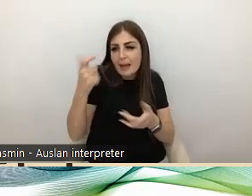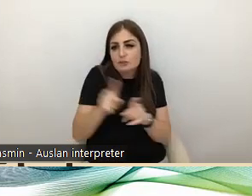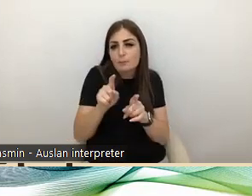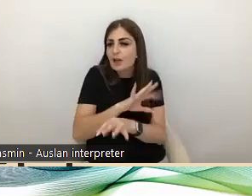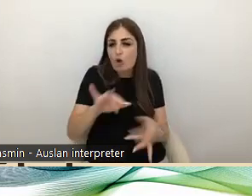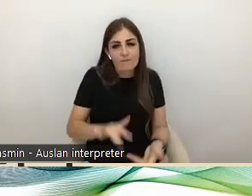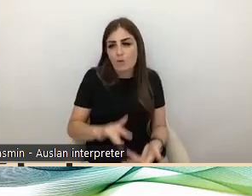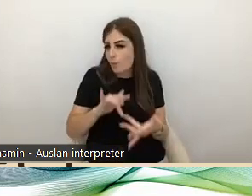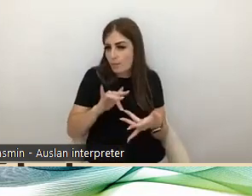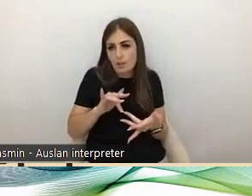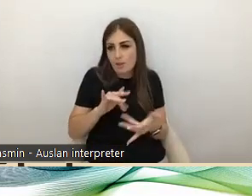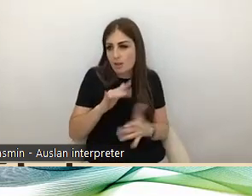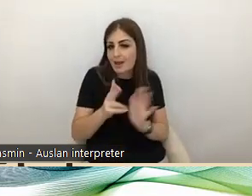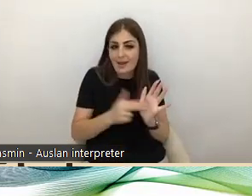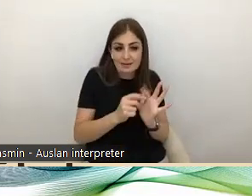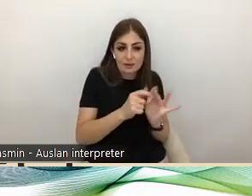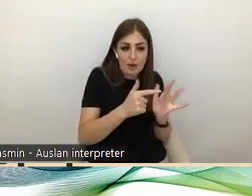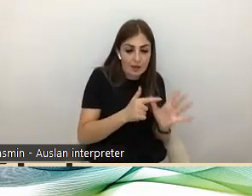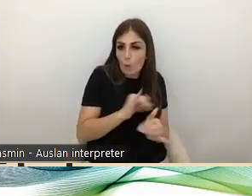The NDIA or their lawyers will not be present.